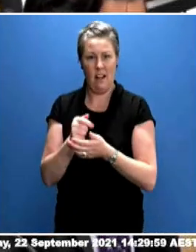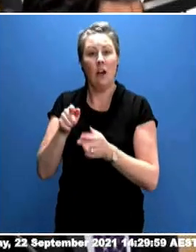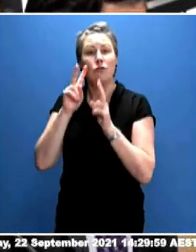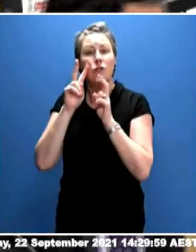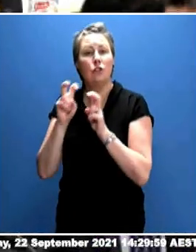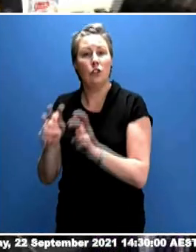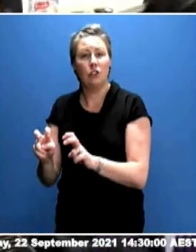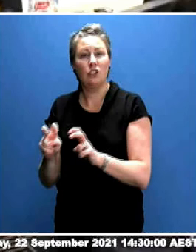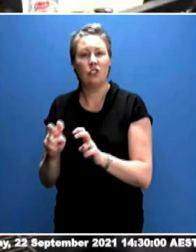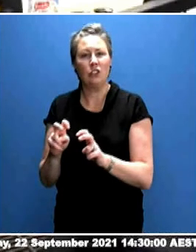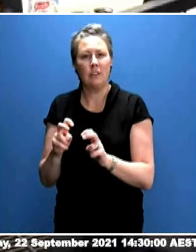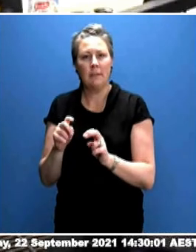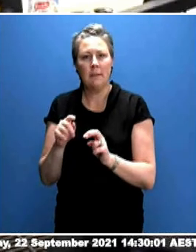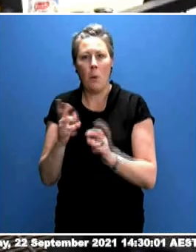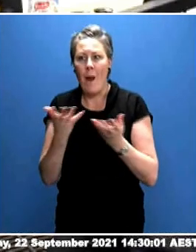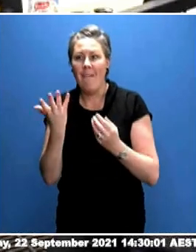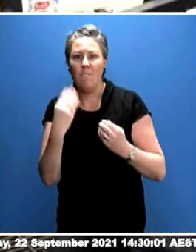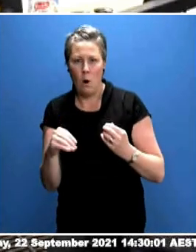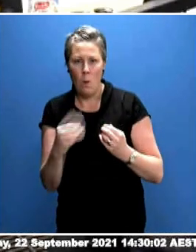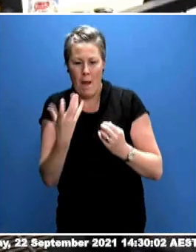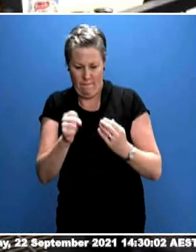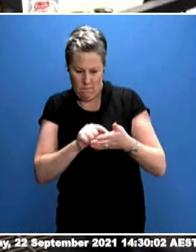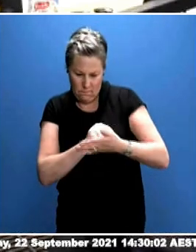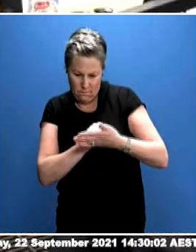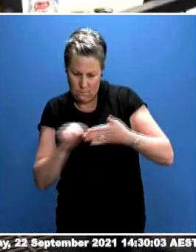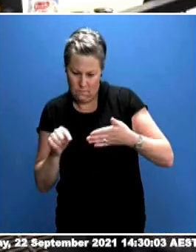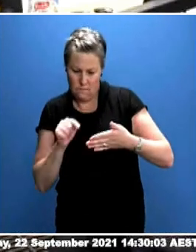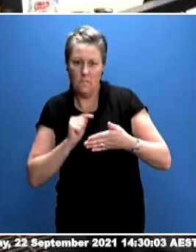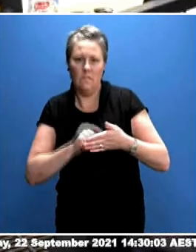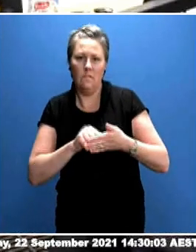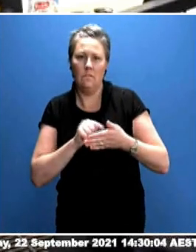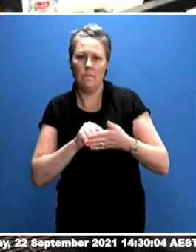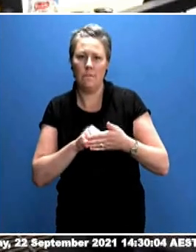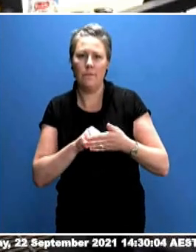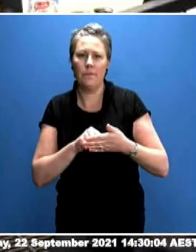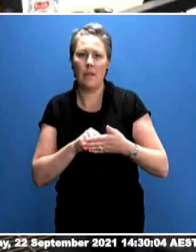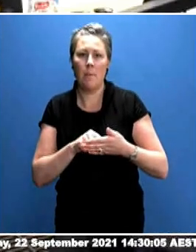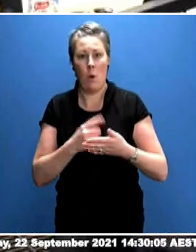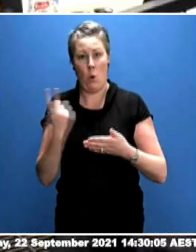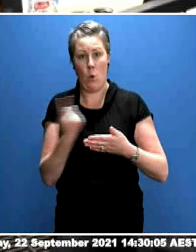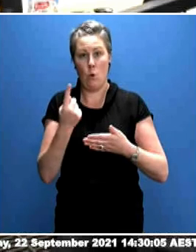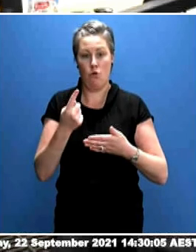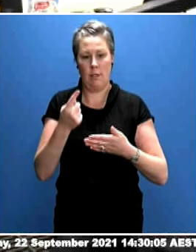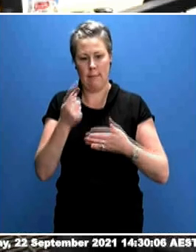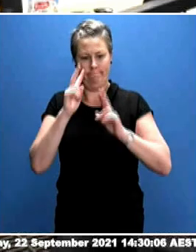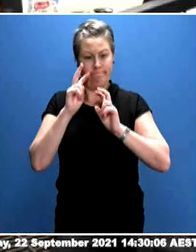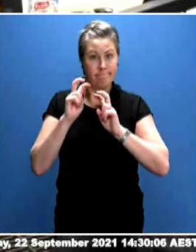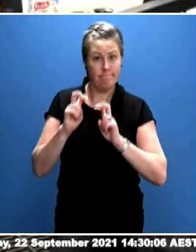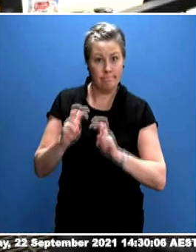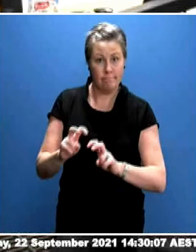your statement, but it is a study where the lead author was Carol Bower